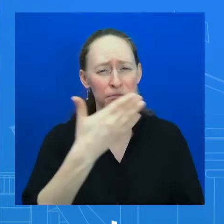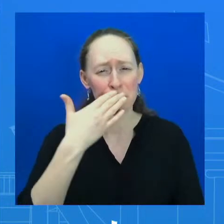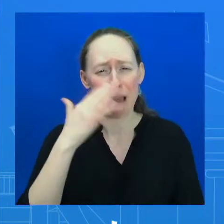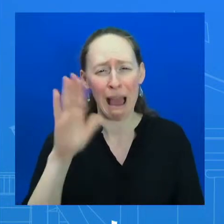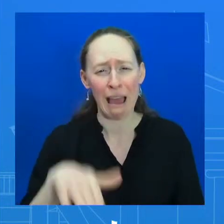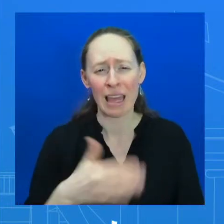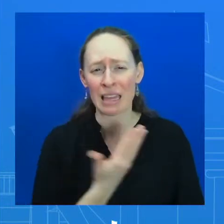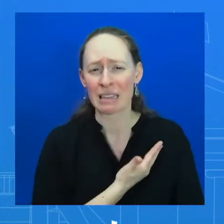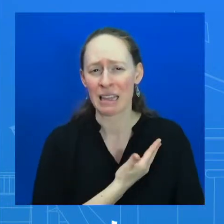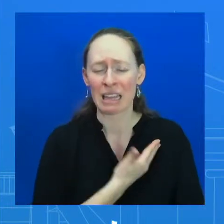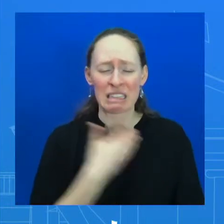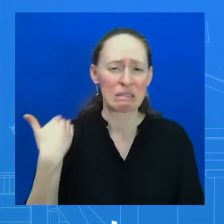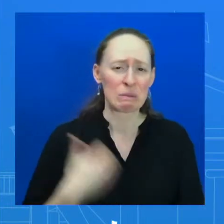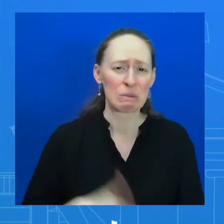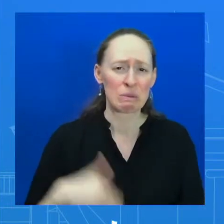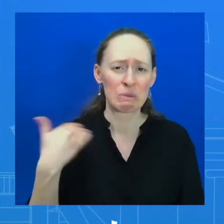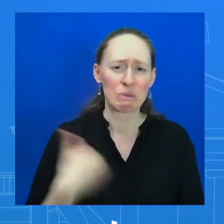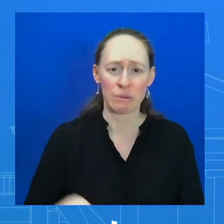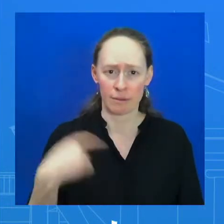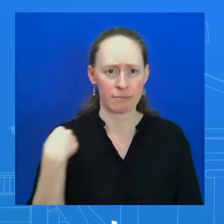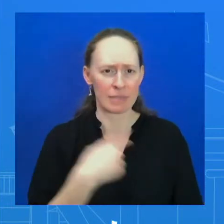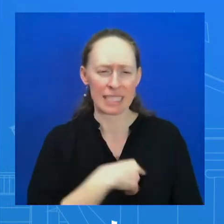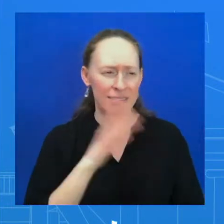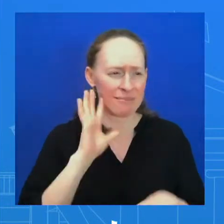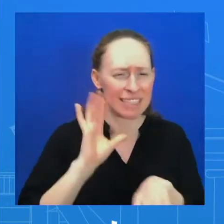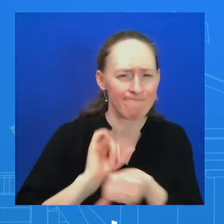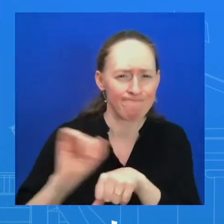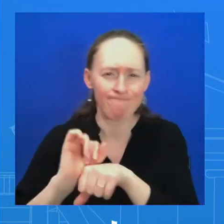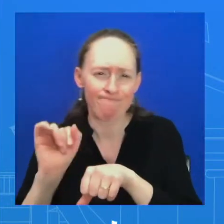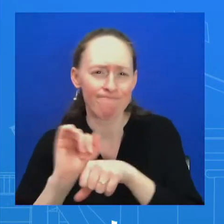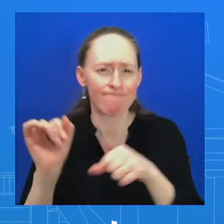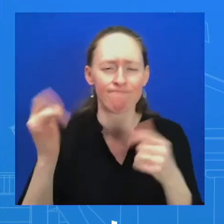that we can to get that aid in. This is why the hostage deal is so important.